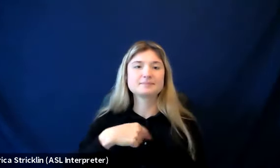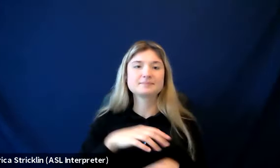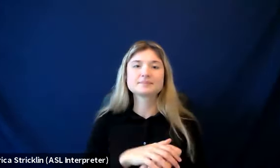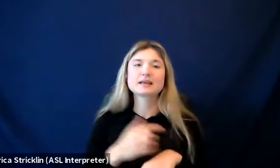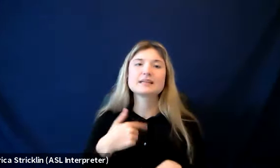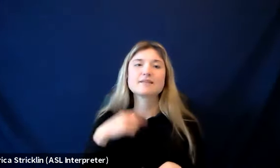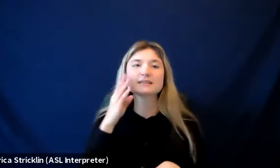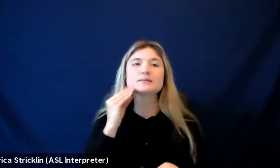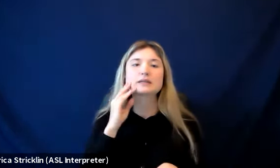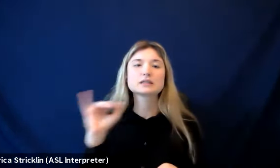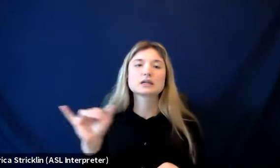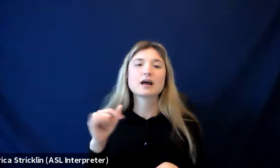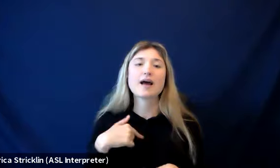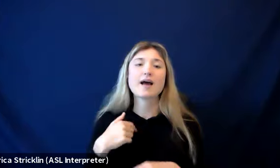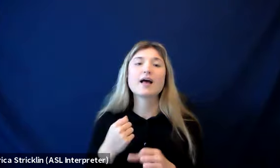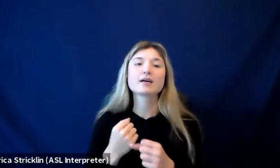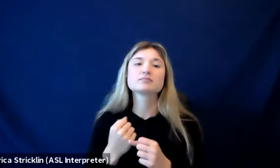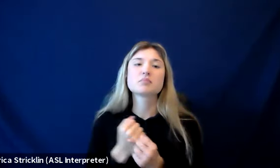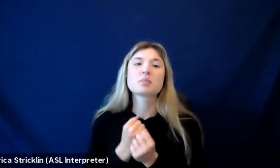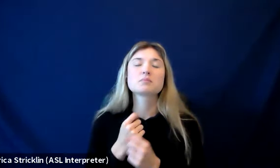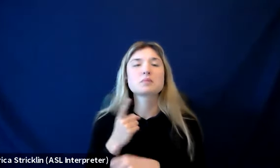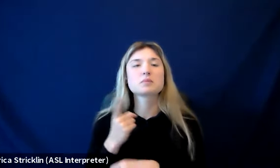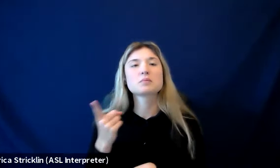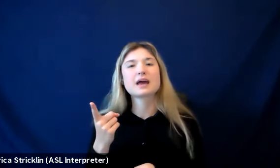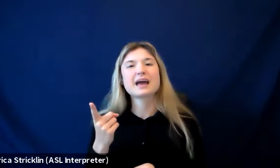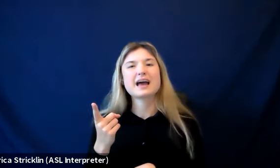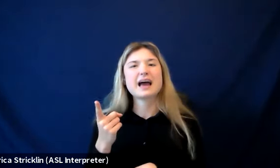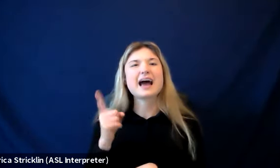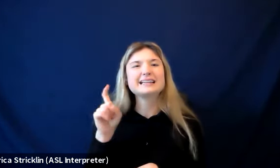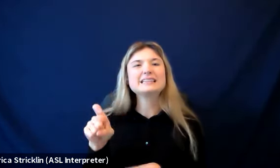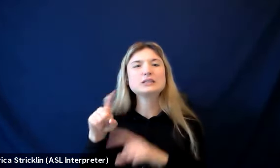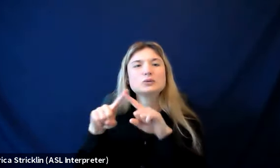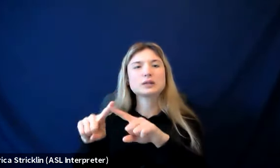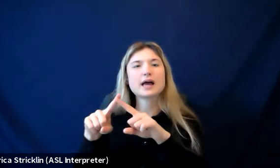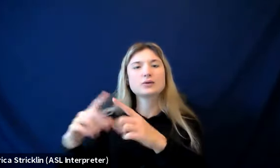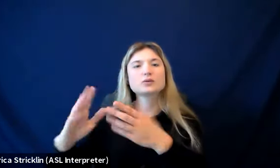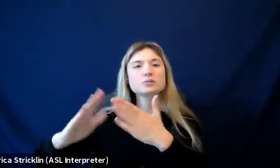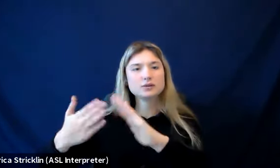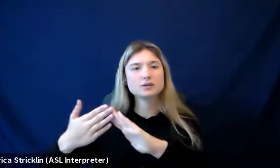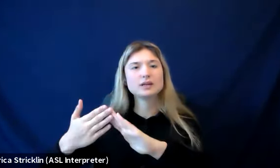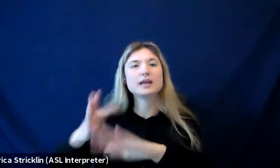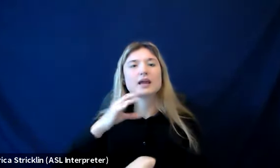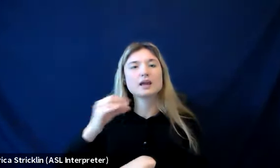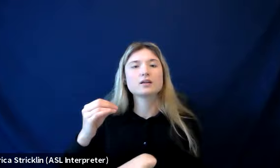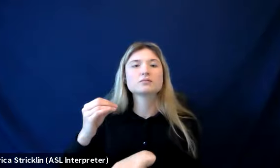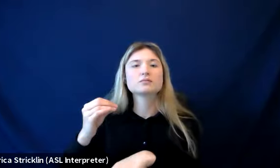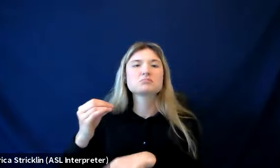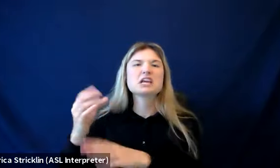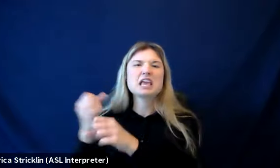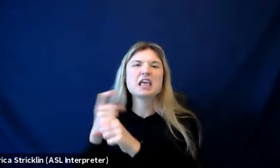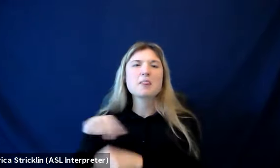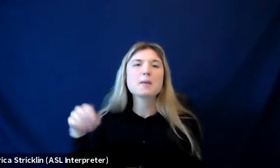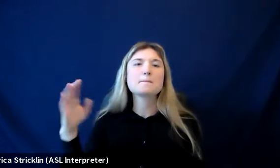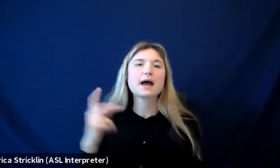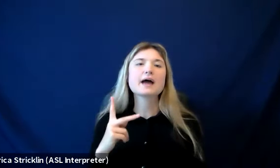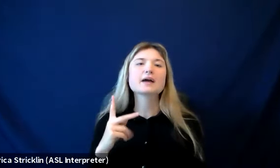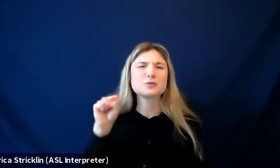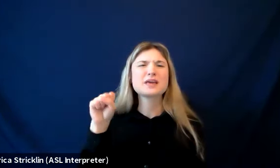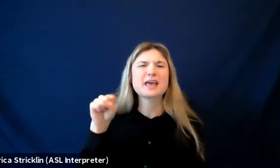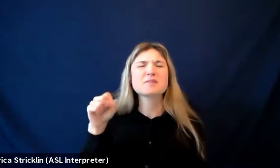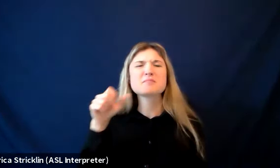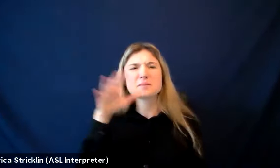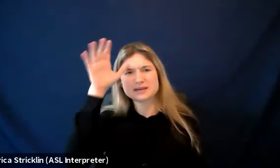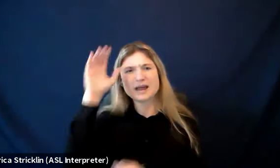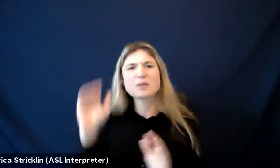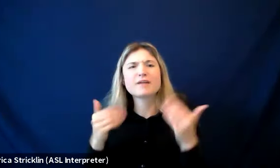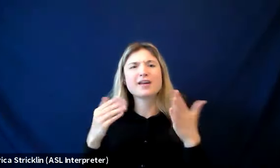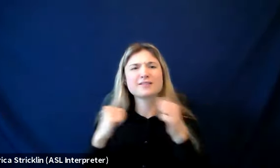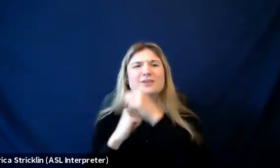Without them, so I had to rely on community, to get through them through and to get them back. So, yeah, definitely, that our foundation, and thanks for asking that question.